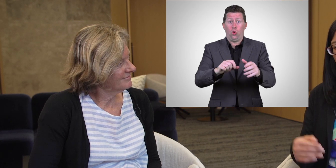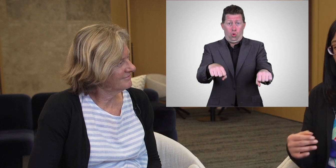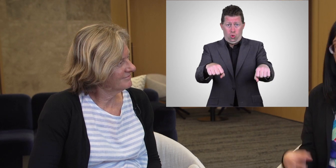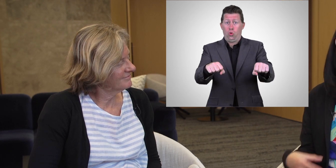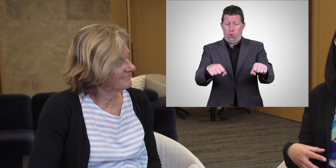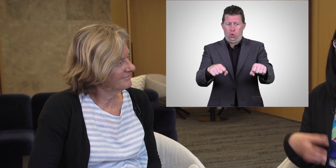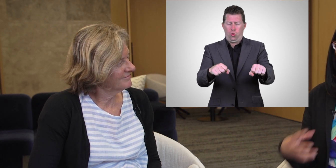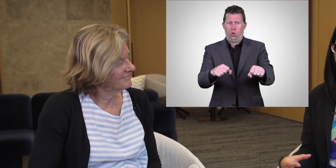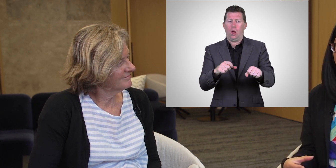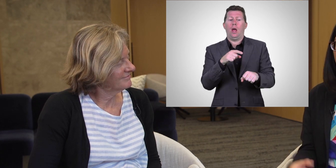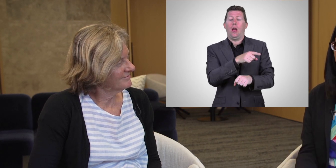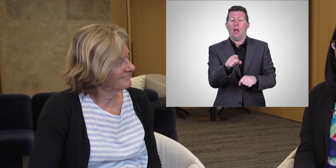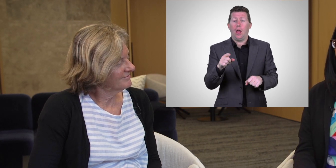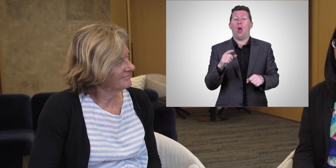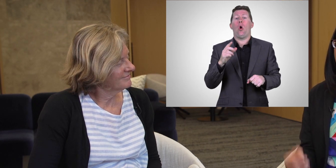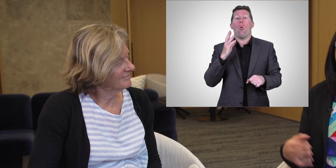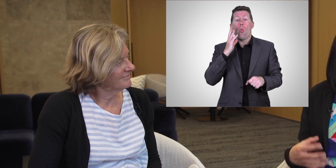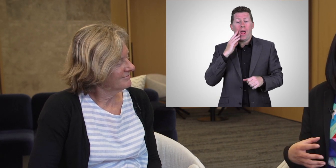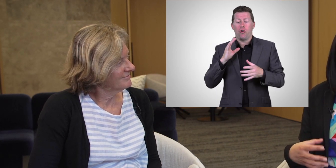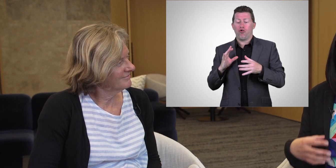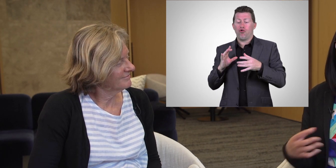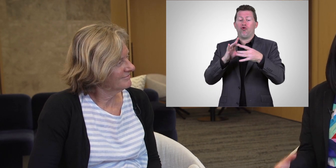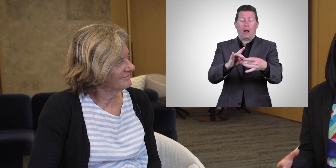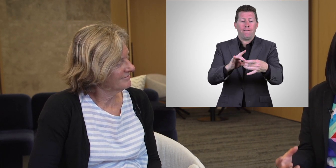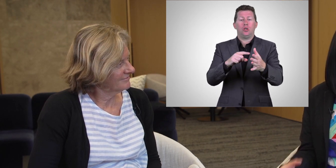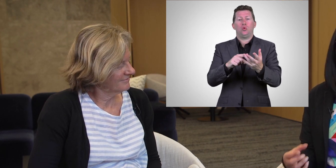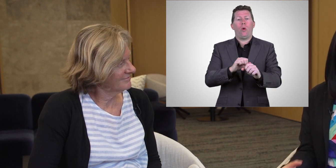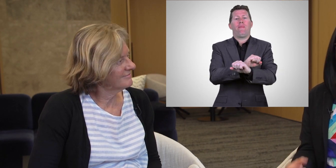participate and do well in them when they can see how it relates to what they might be doing